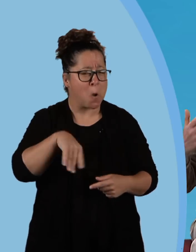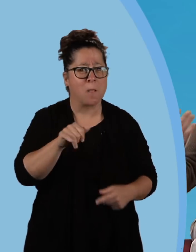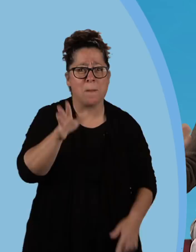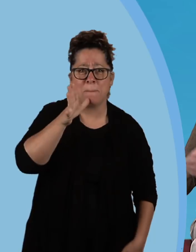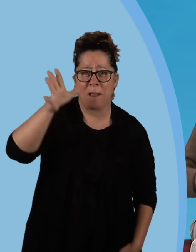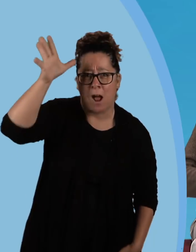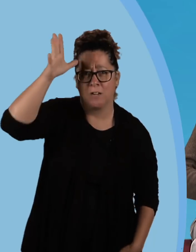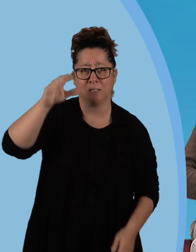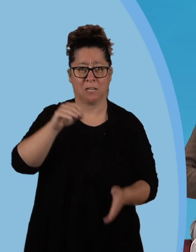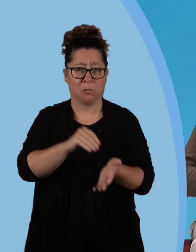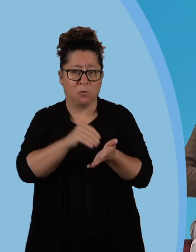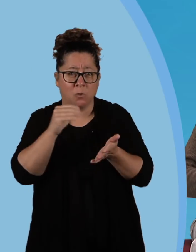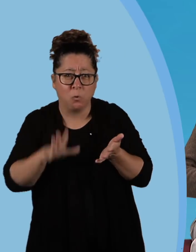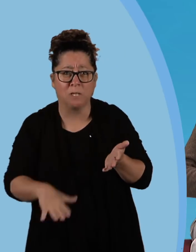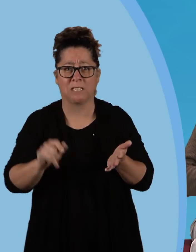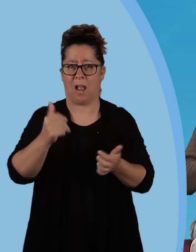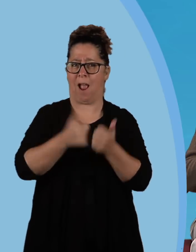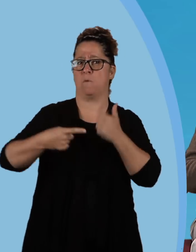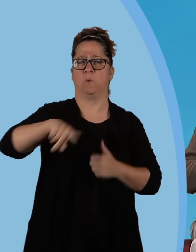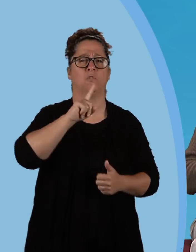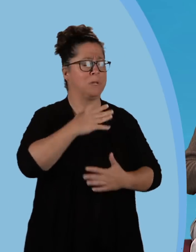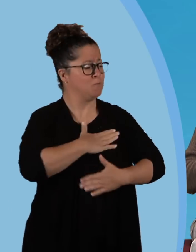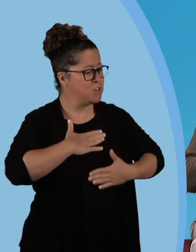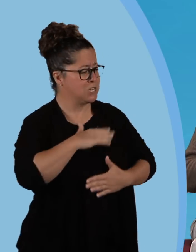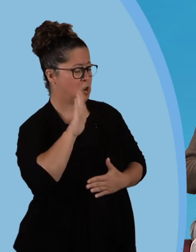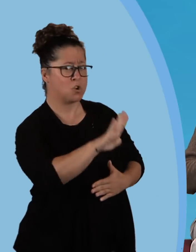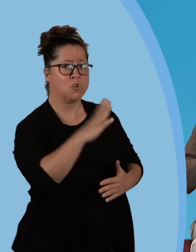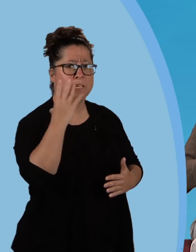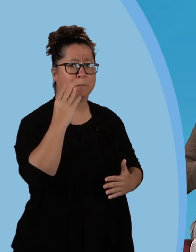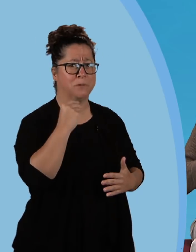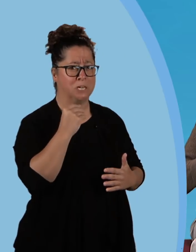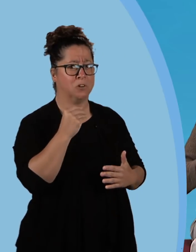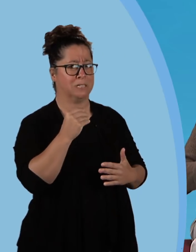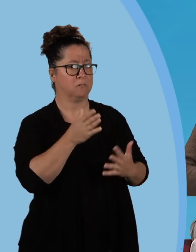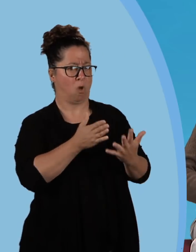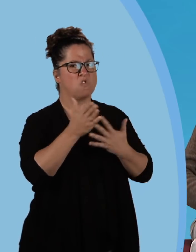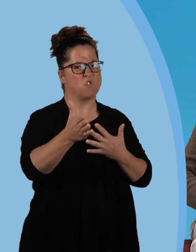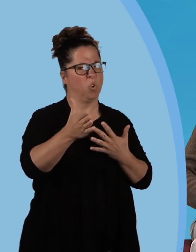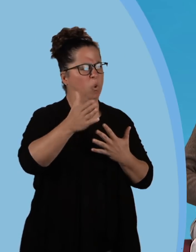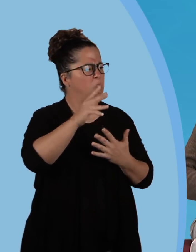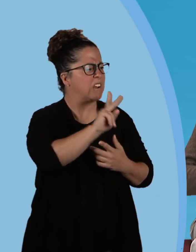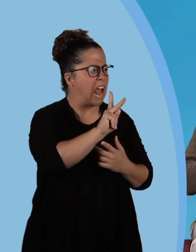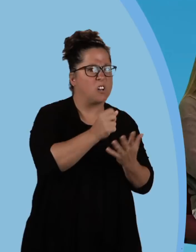and everybody will really appreciate your experiences in the K-12 environment using an interpreter